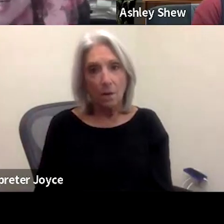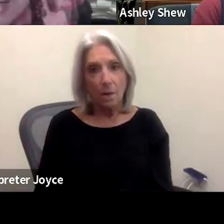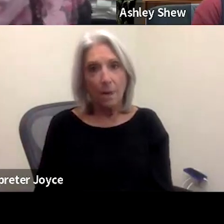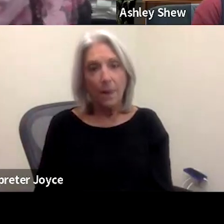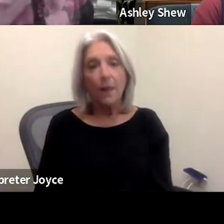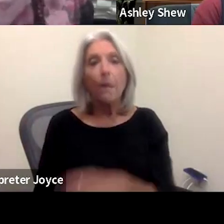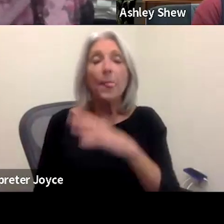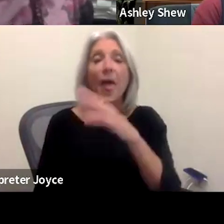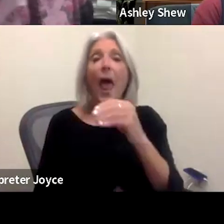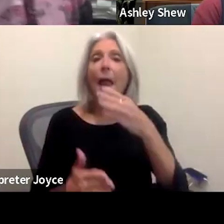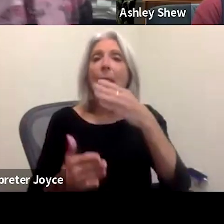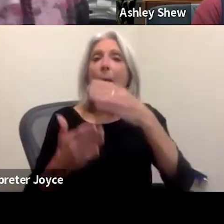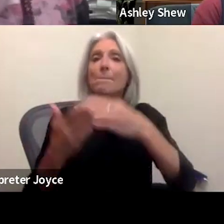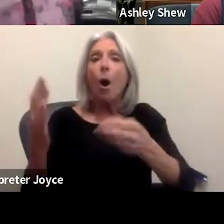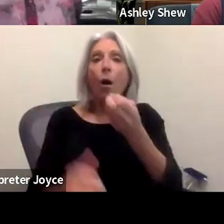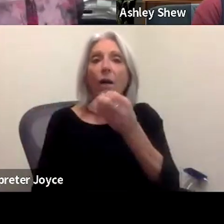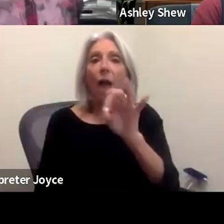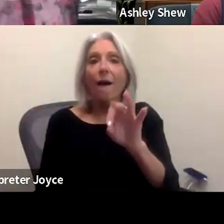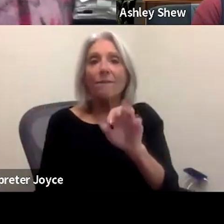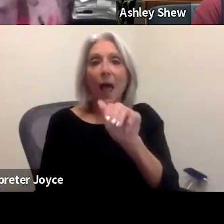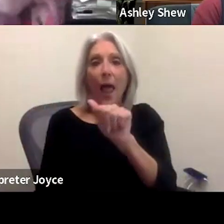And it is part of the ASL.